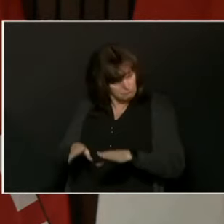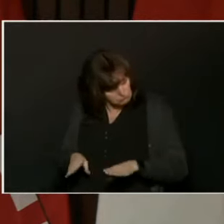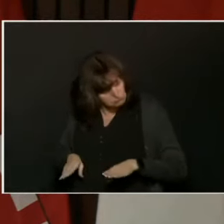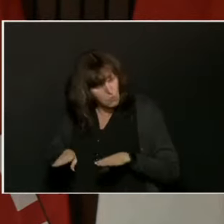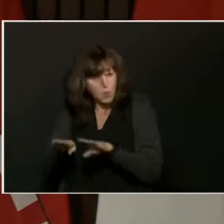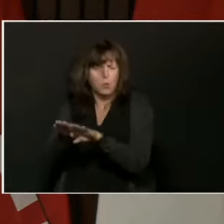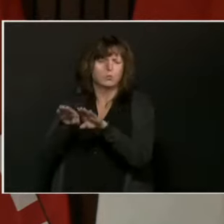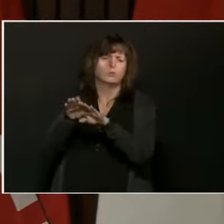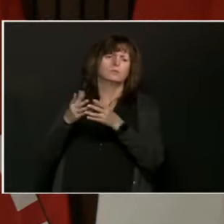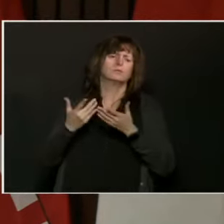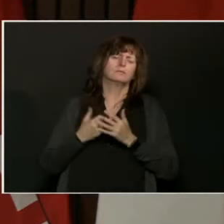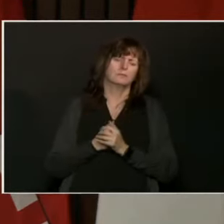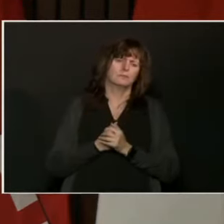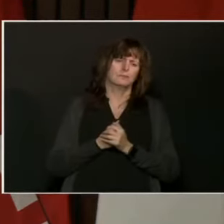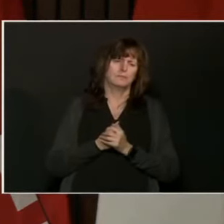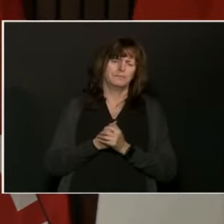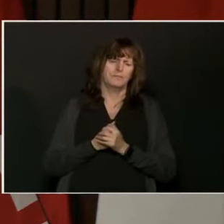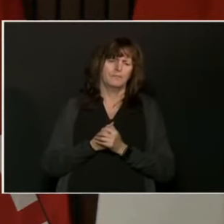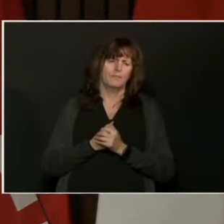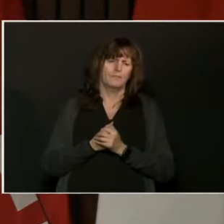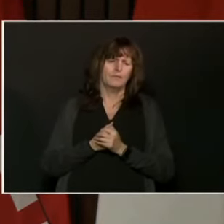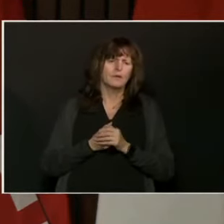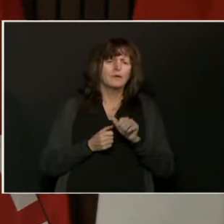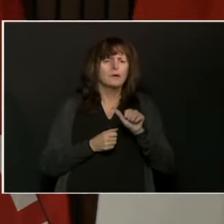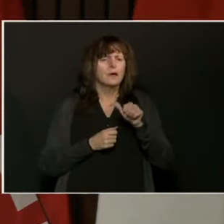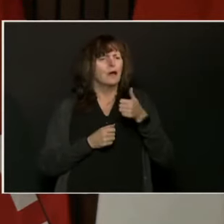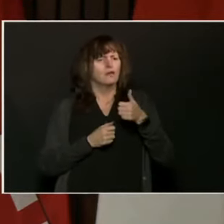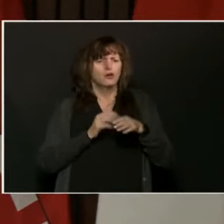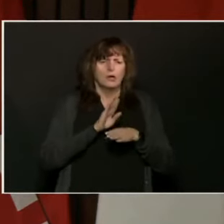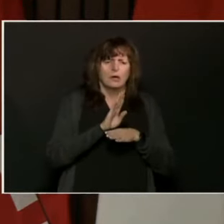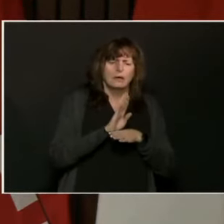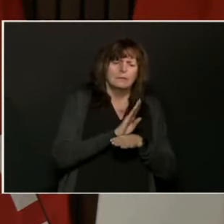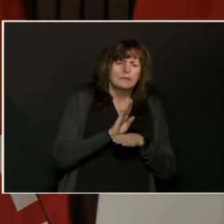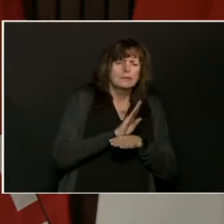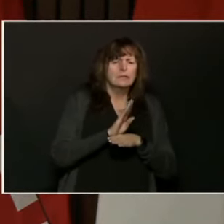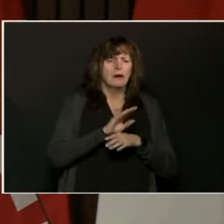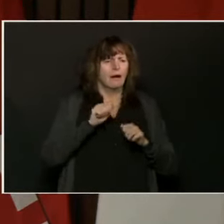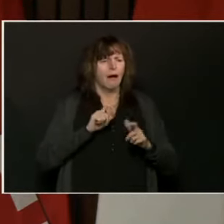NONESSENTIAL, THEY CLOSED.